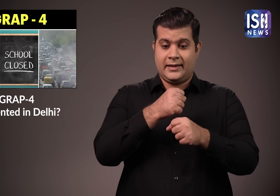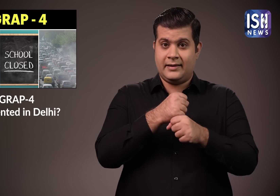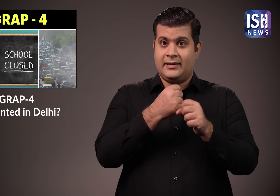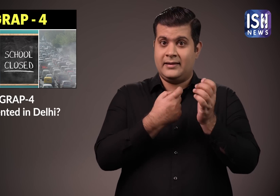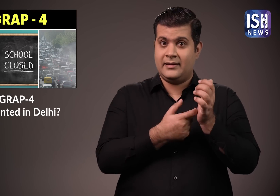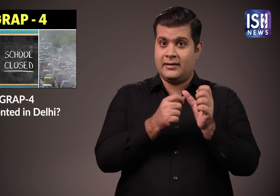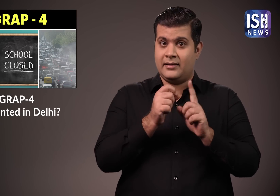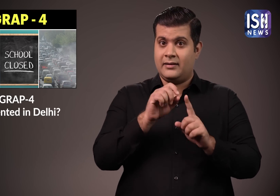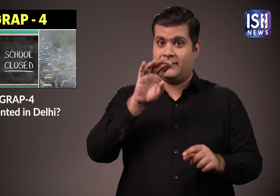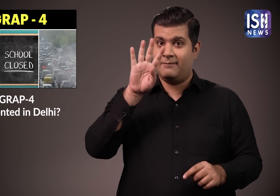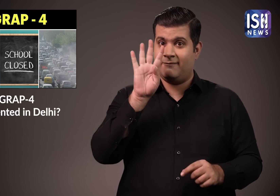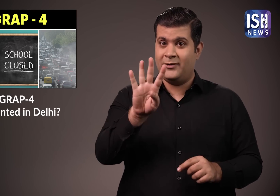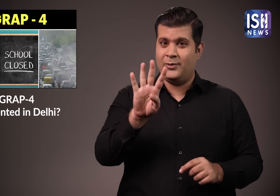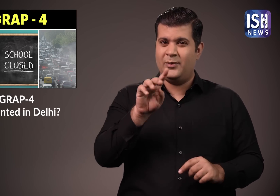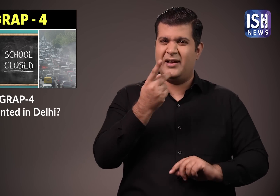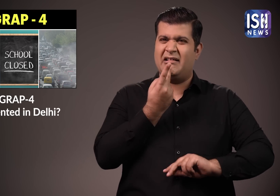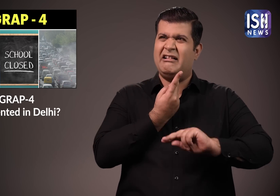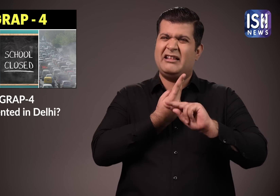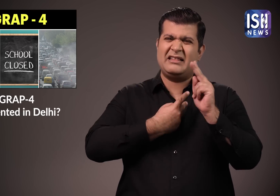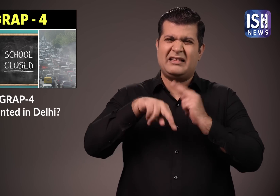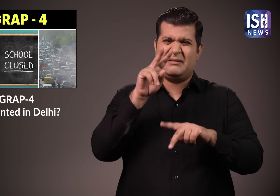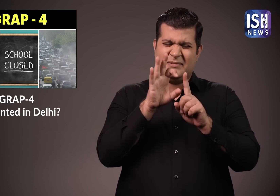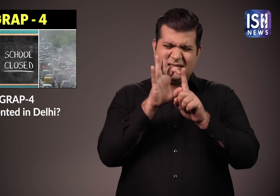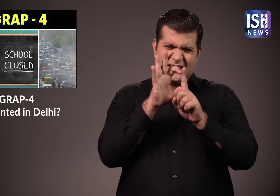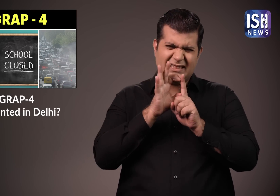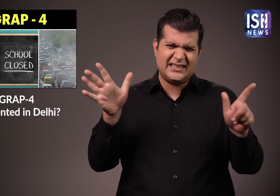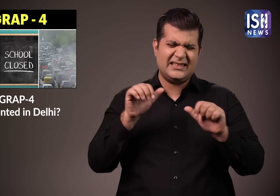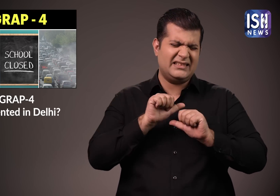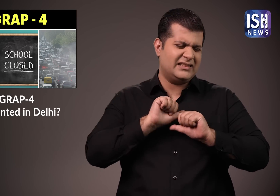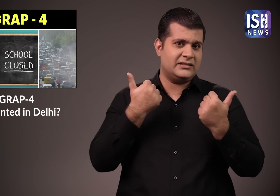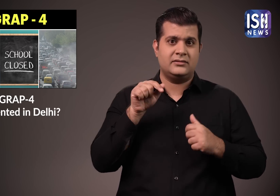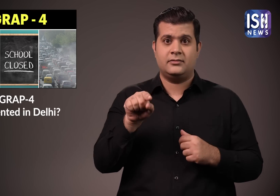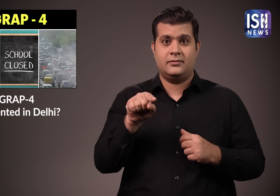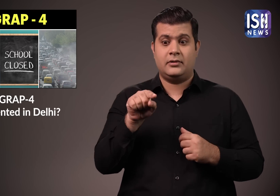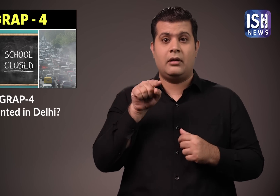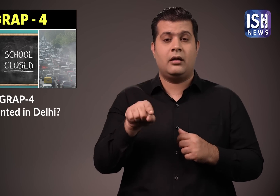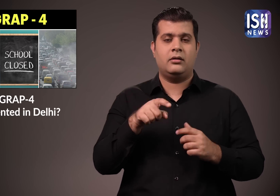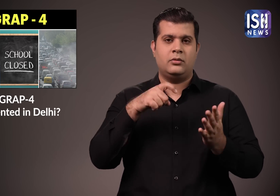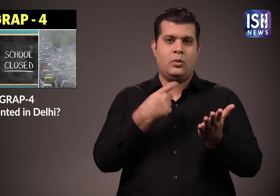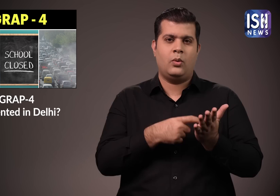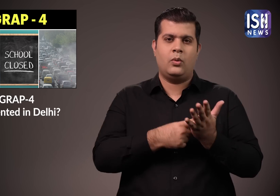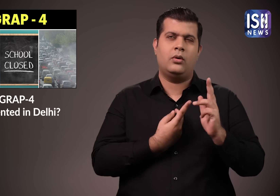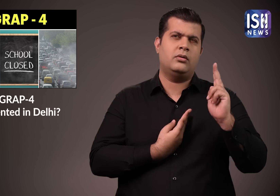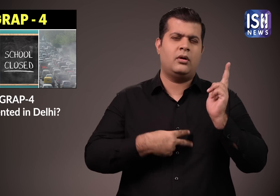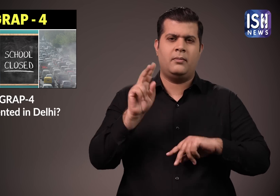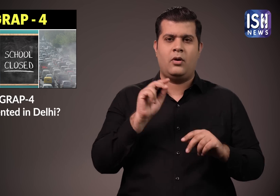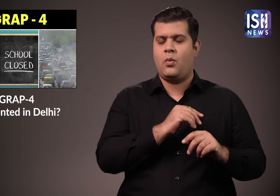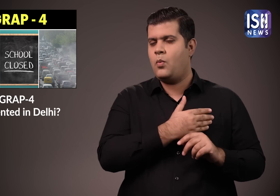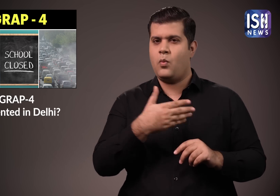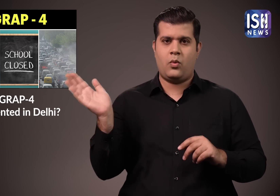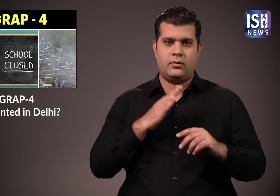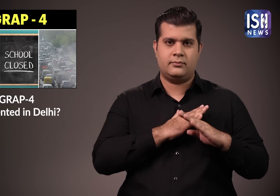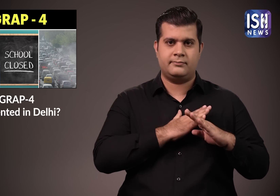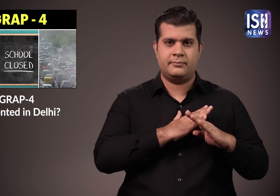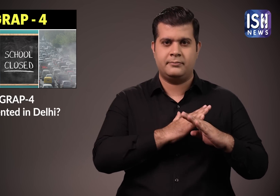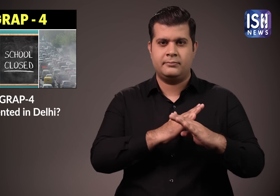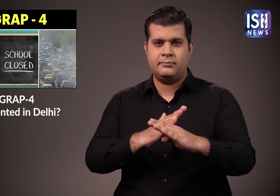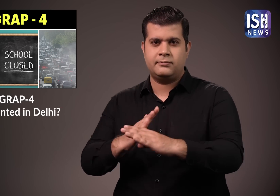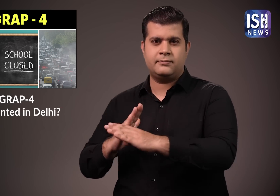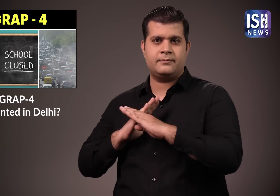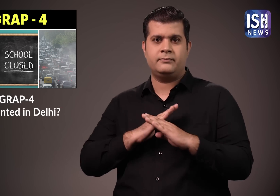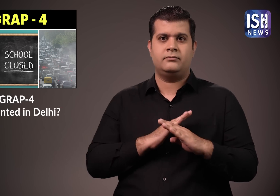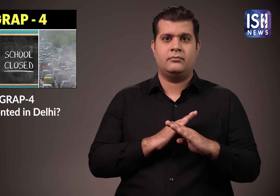GRAP-4, which is a severe plus category and is extremely dangerous, restricts all activities.